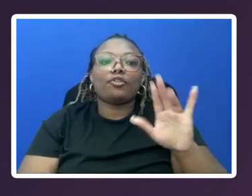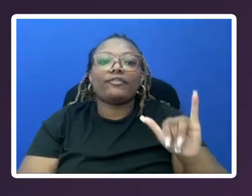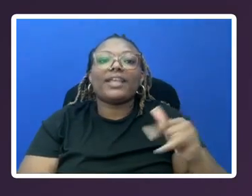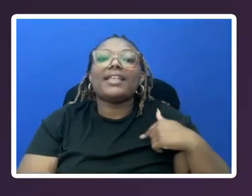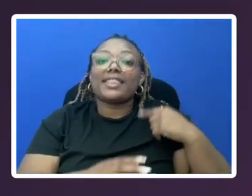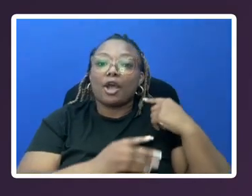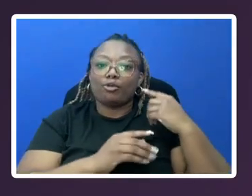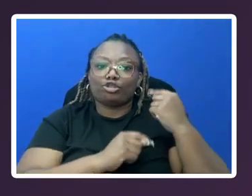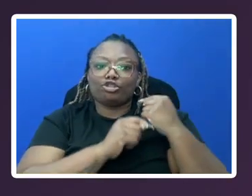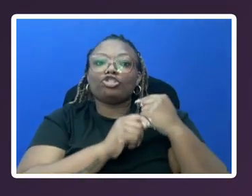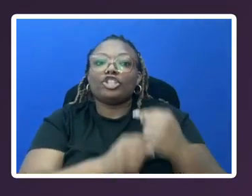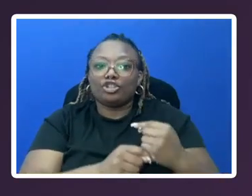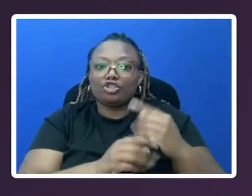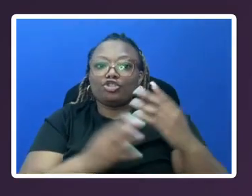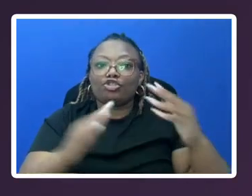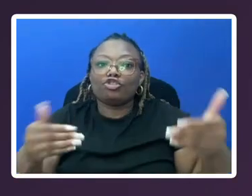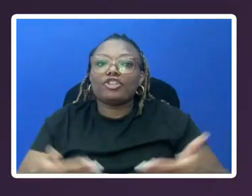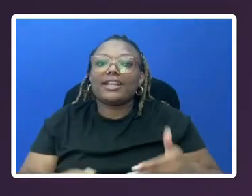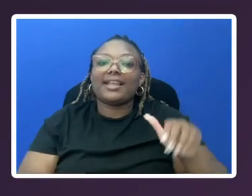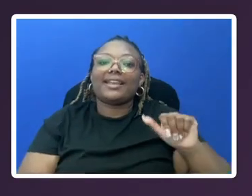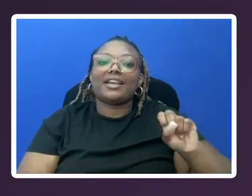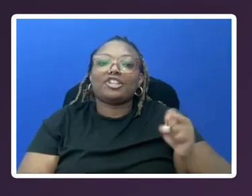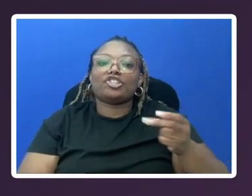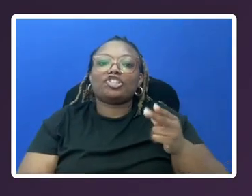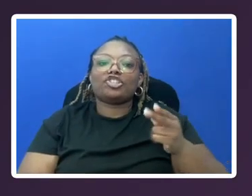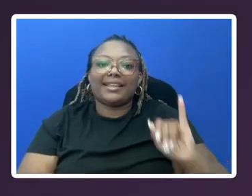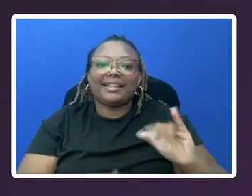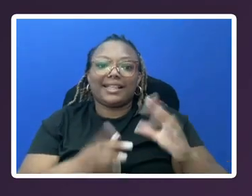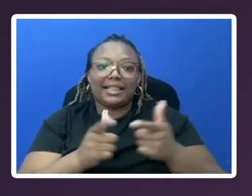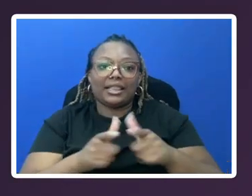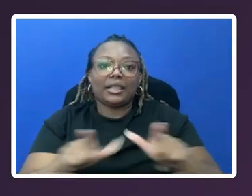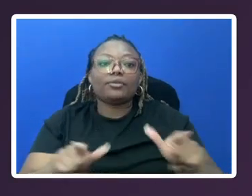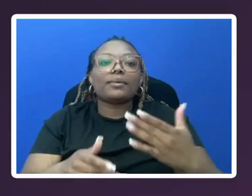the Shawnee language. And I want to thank you for having me. I'm the Teacher Services